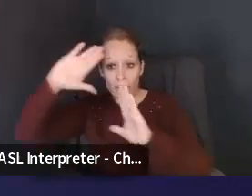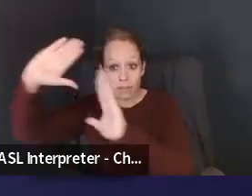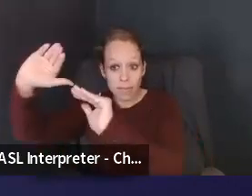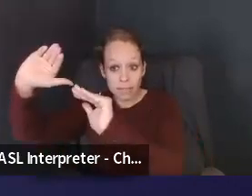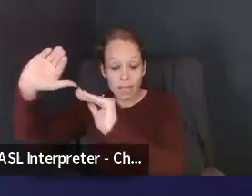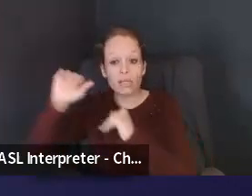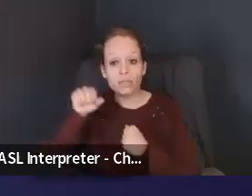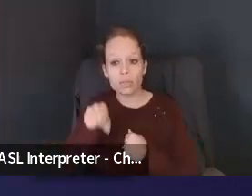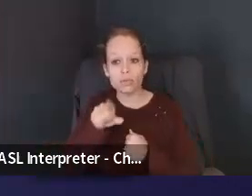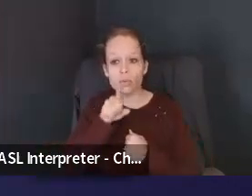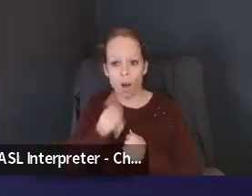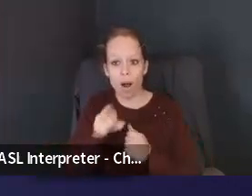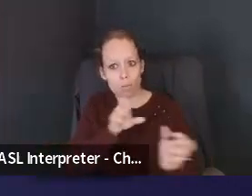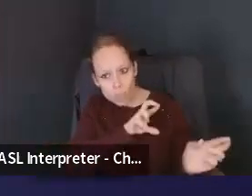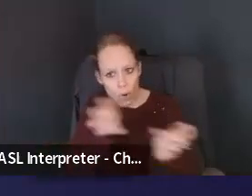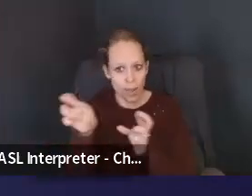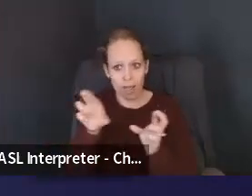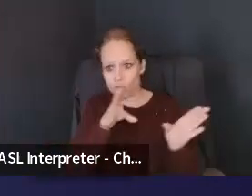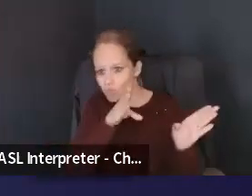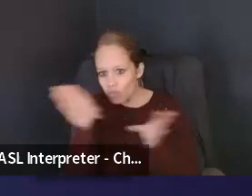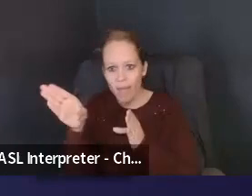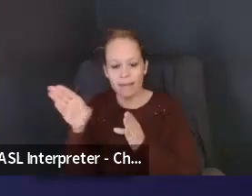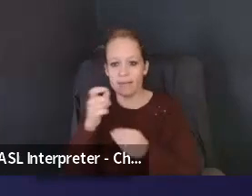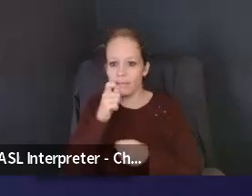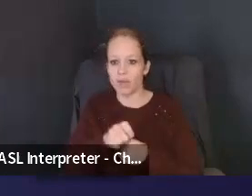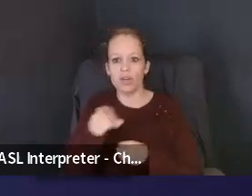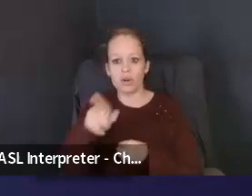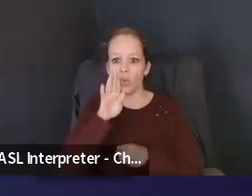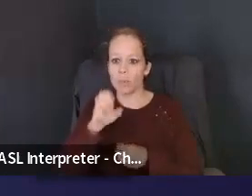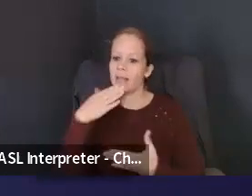are extremely well prepared and that you're going to be a good and faithful steward of those funds